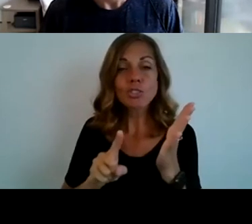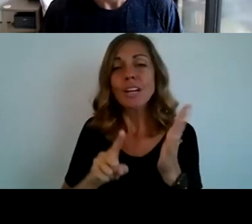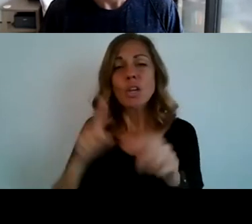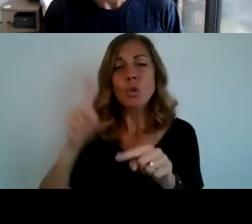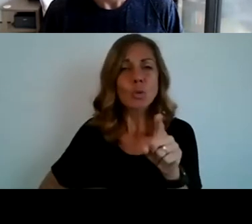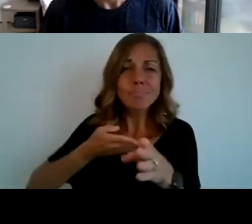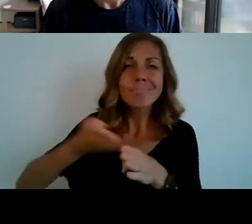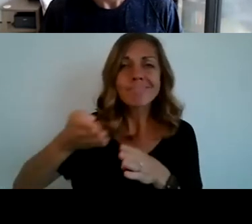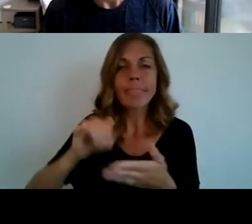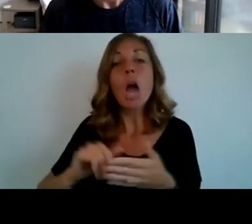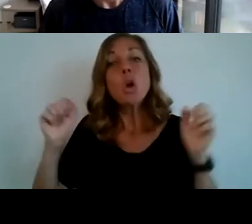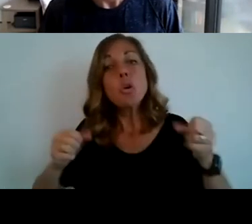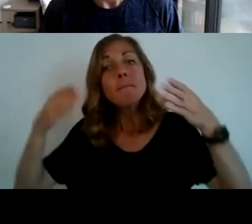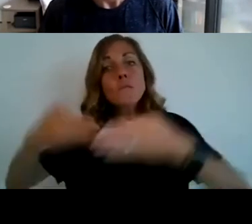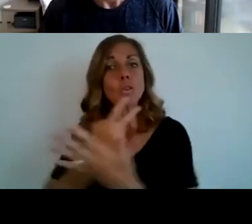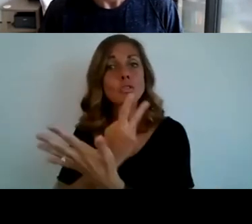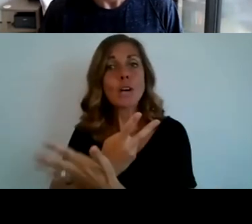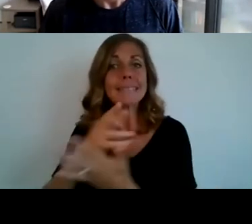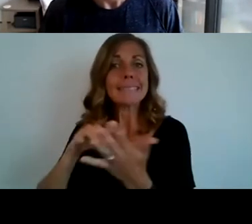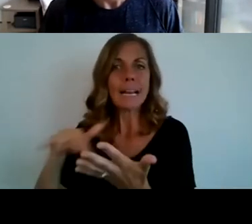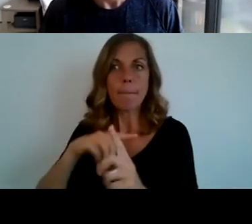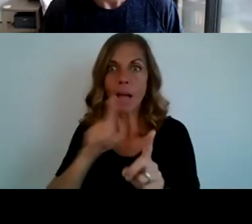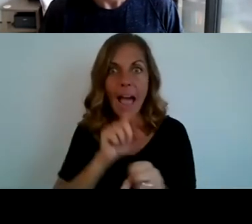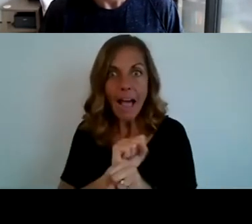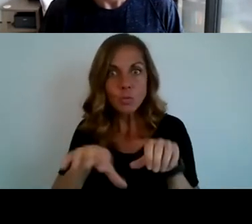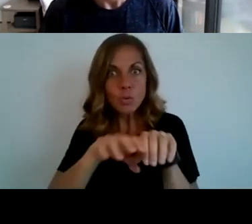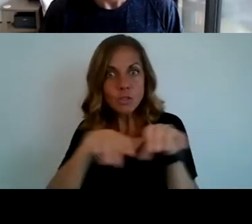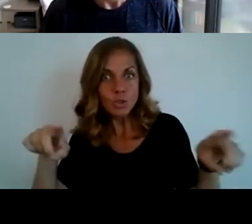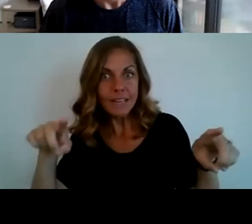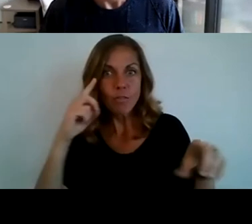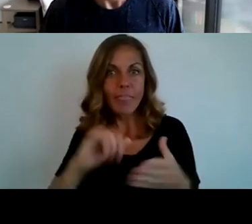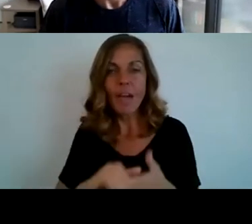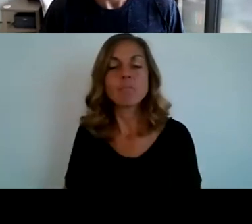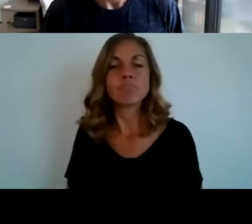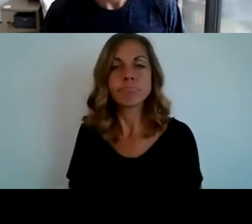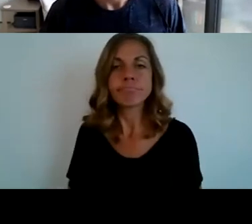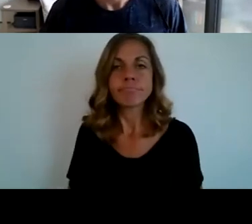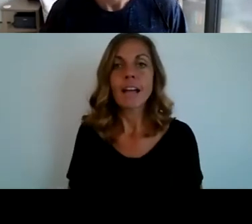an actual degree in it. And hands on is really the best way to learn this stuff. But when